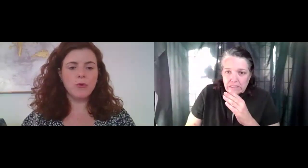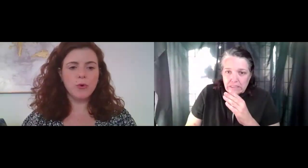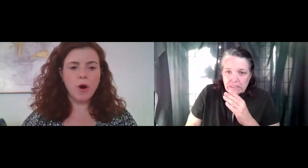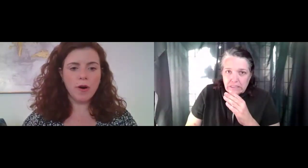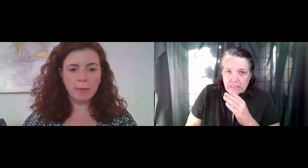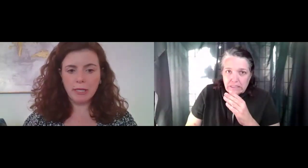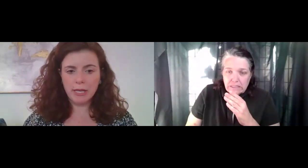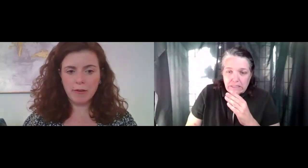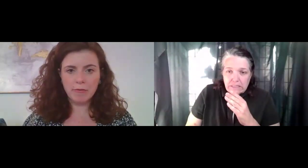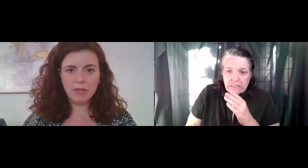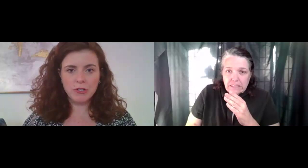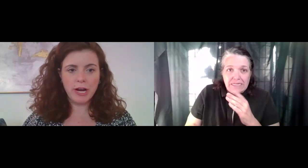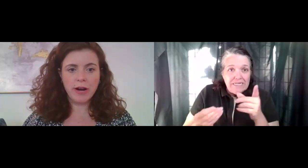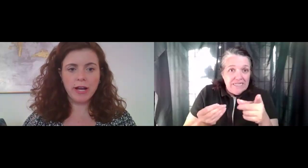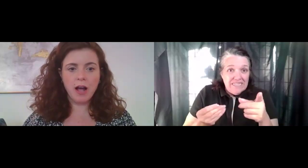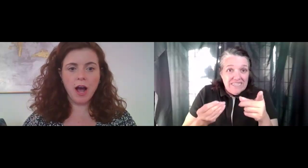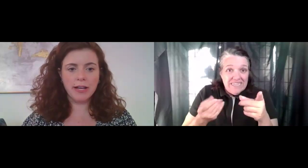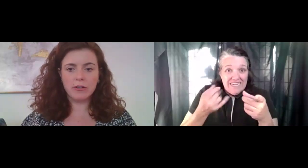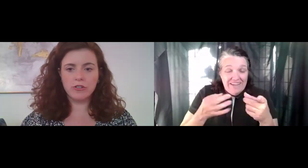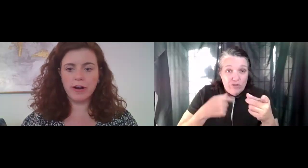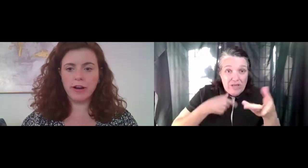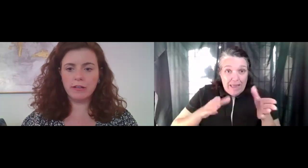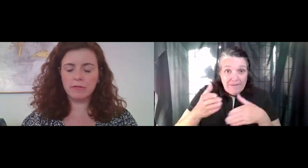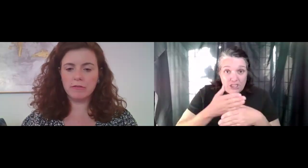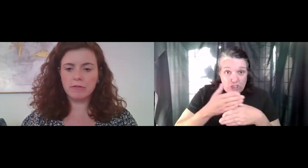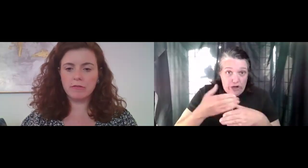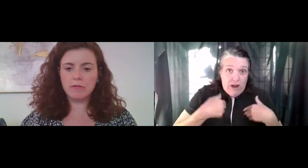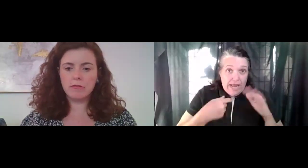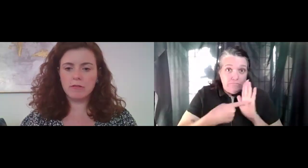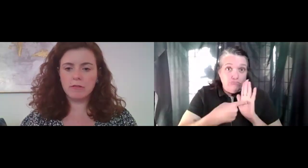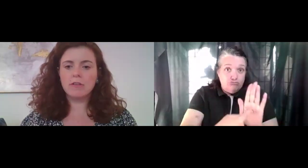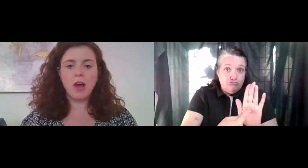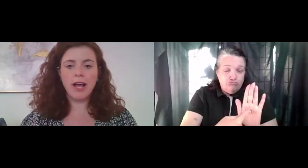If you are able to give me sharing, I could share it. Absolutely.